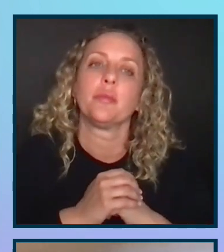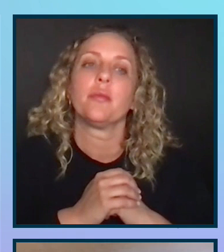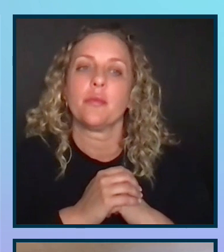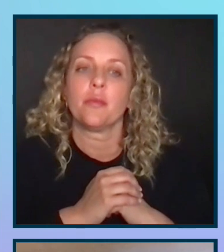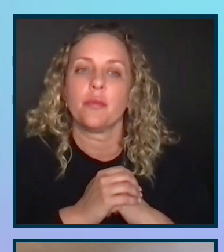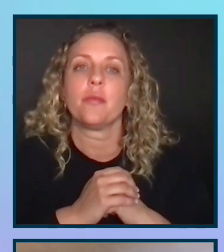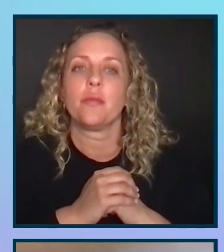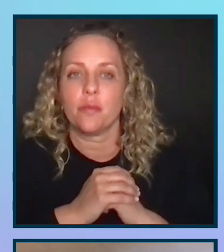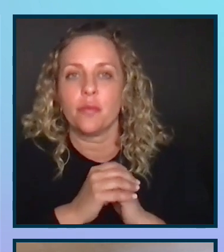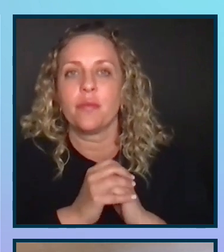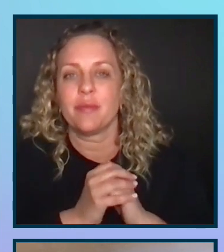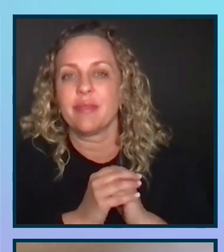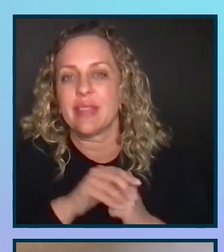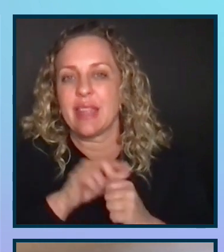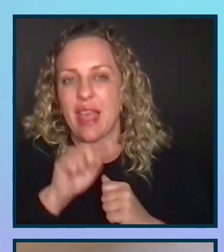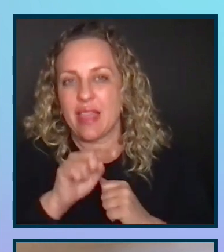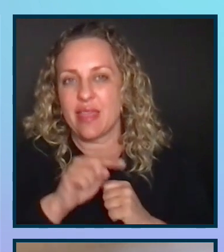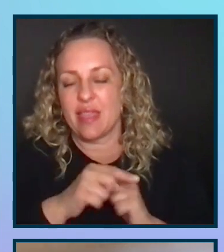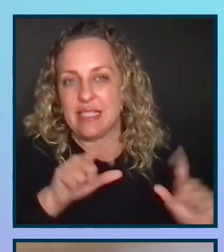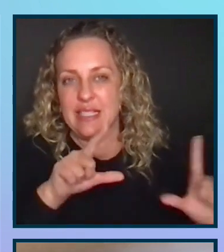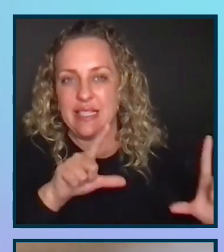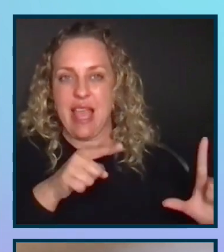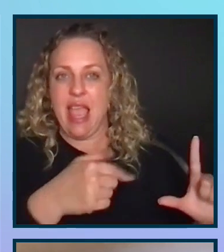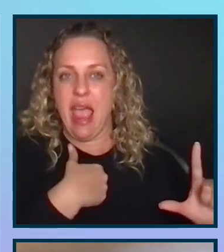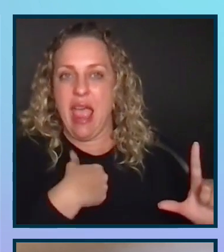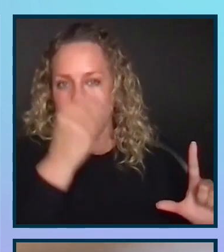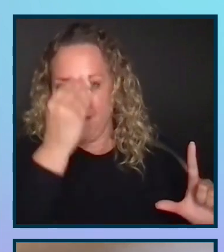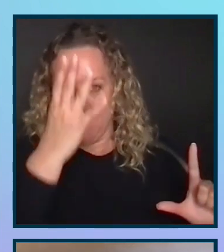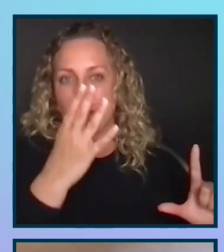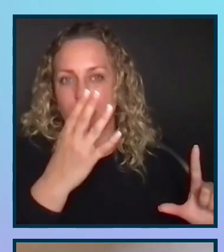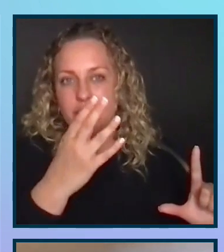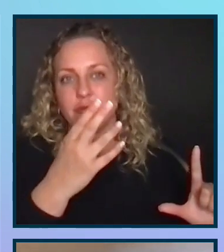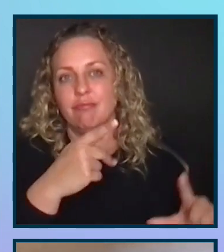This slide contains a prototype that one student created.